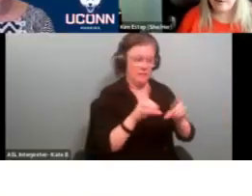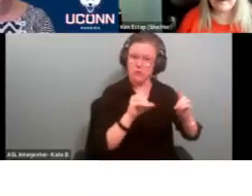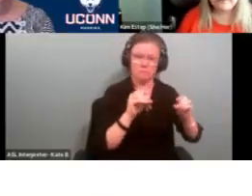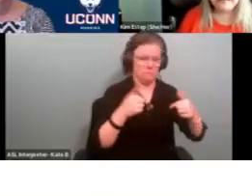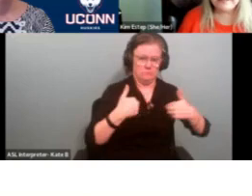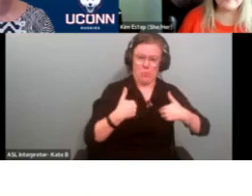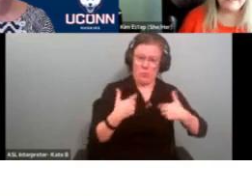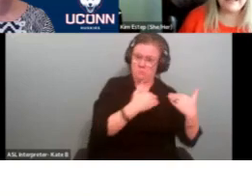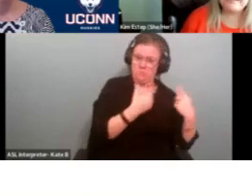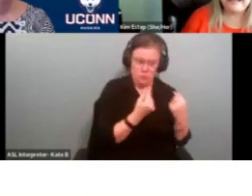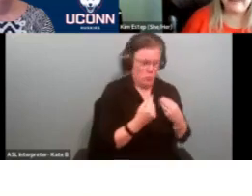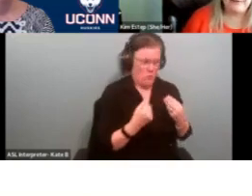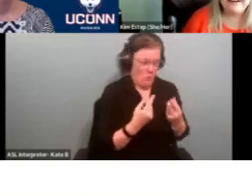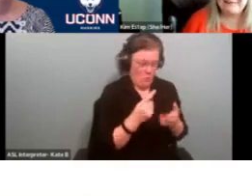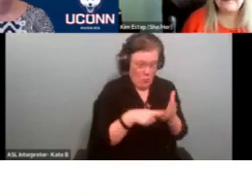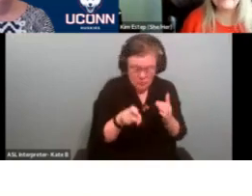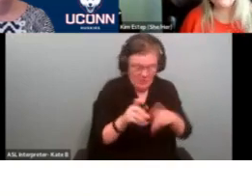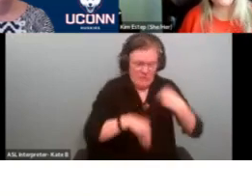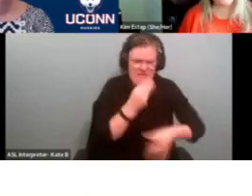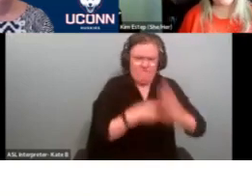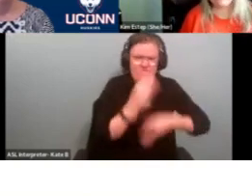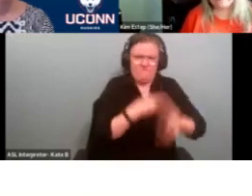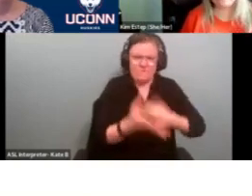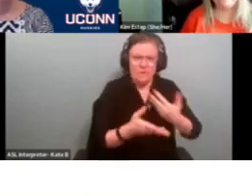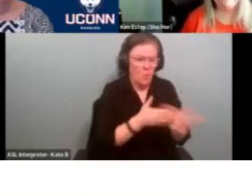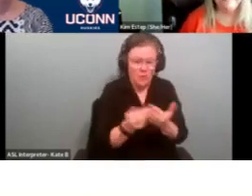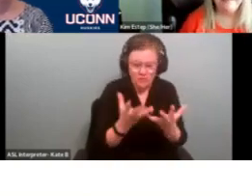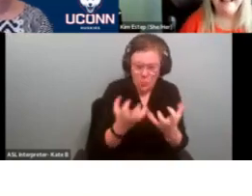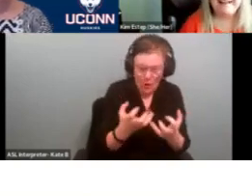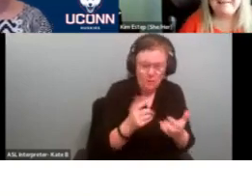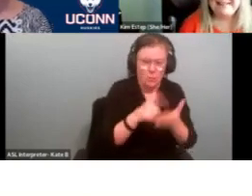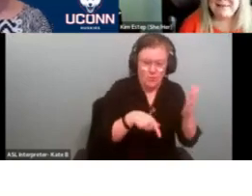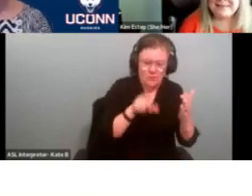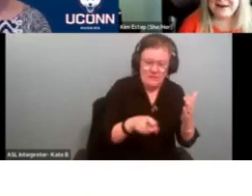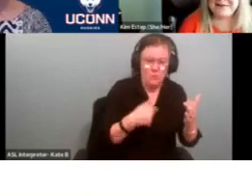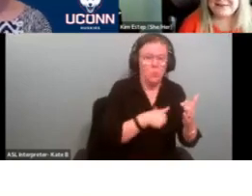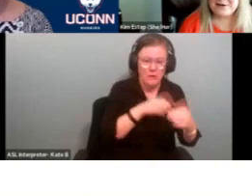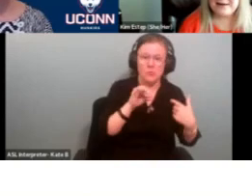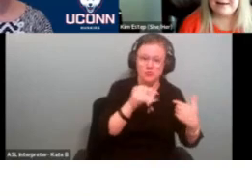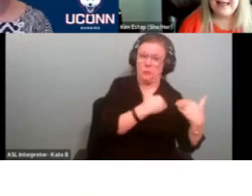whatever you need, we're going to give it to you, whatever we need to do, we're going to do it. And that was how it started.